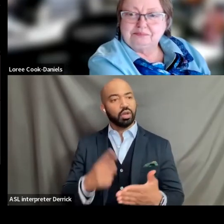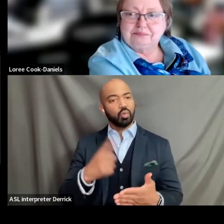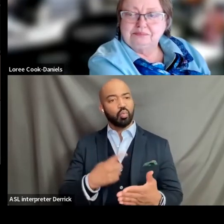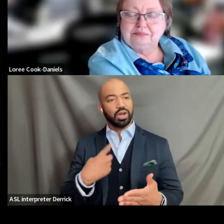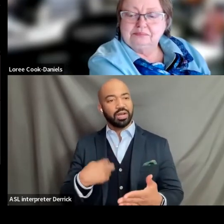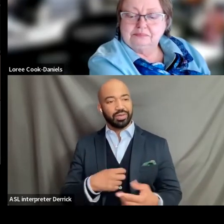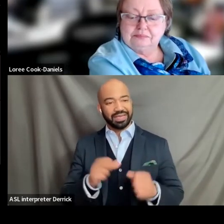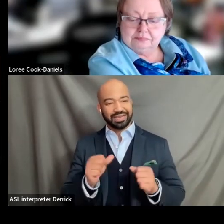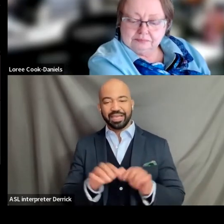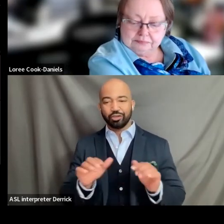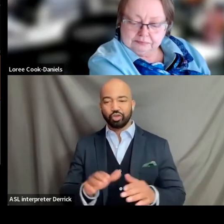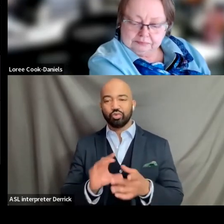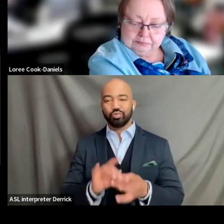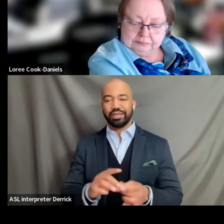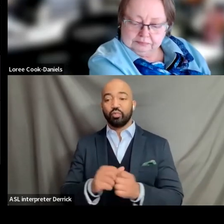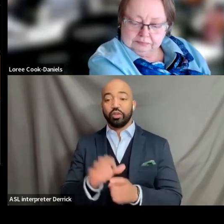around culture-wide discrimination?